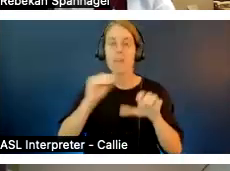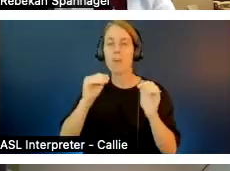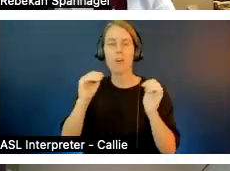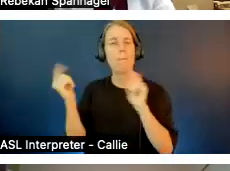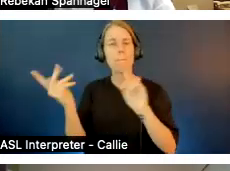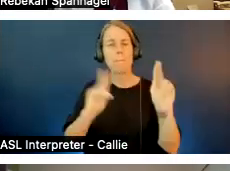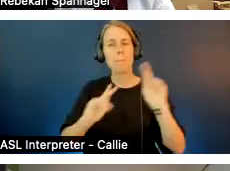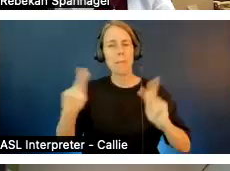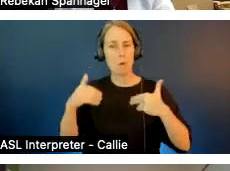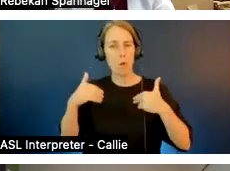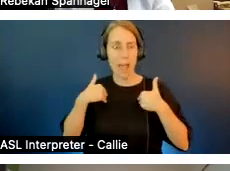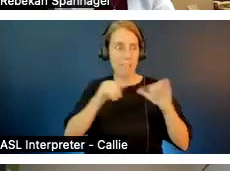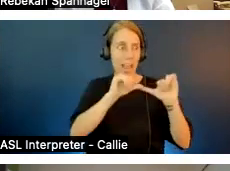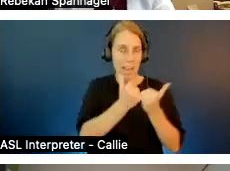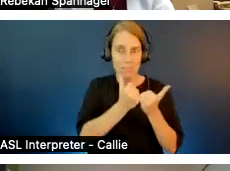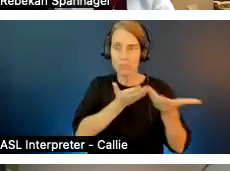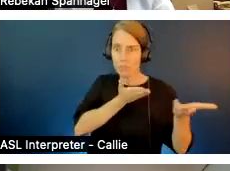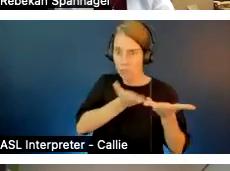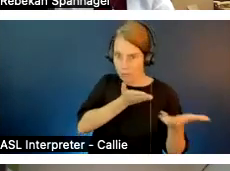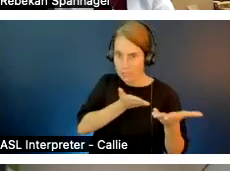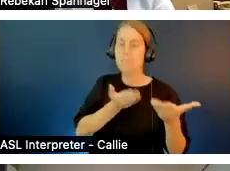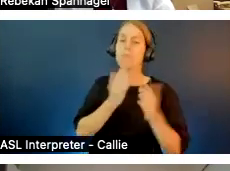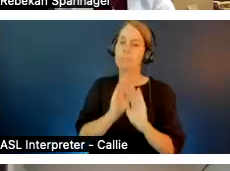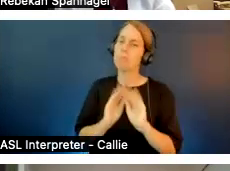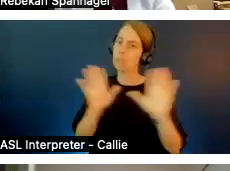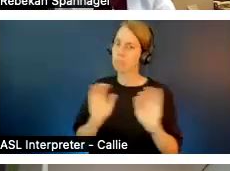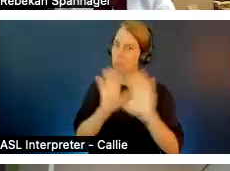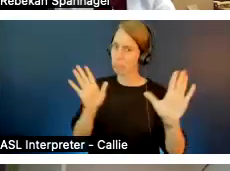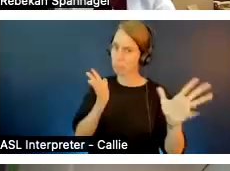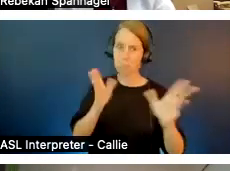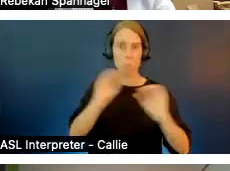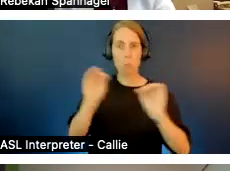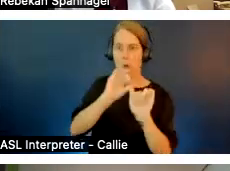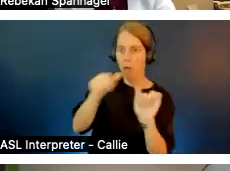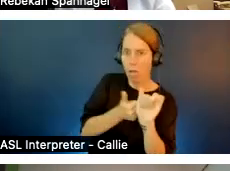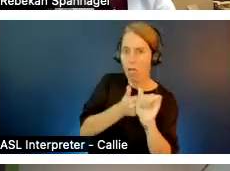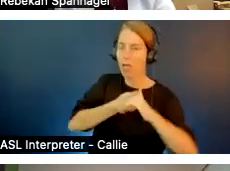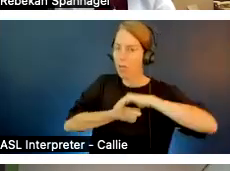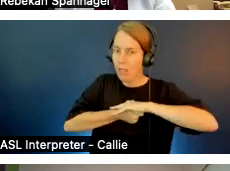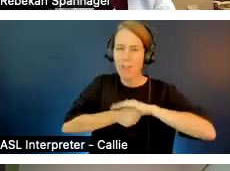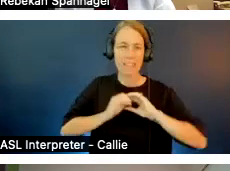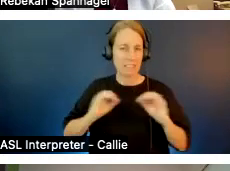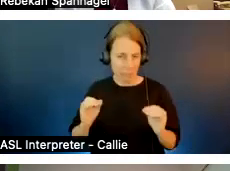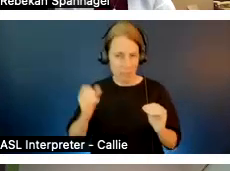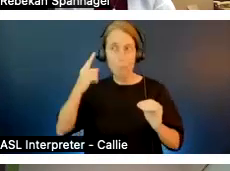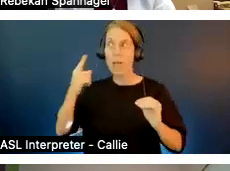agency and to the individuals who support that agency through state dollars tax income and things